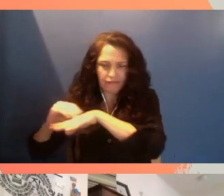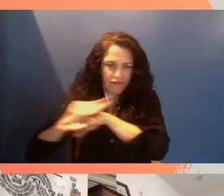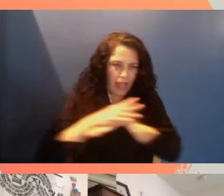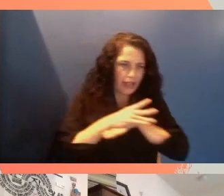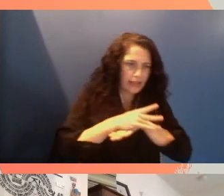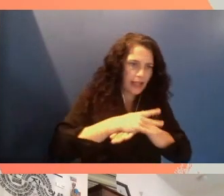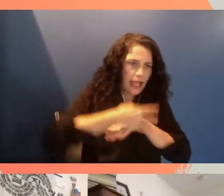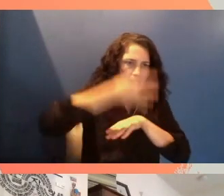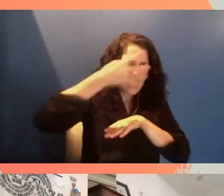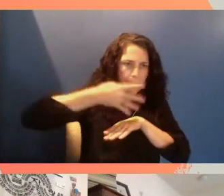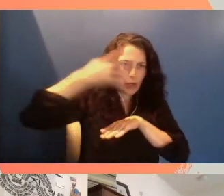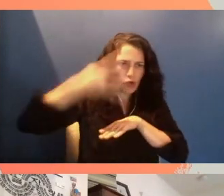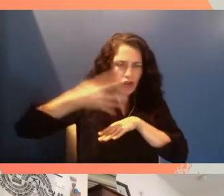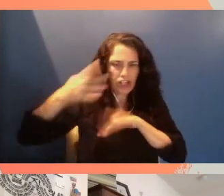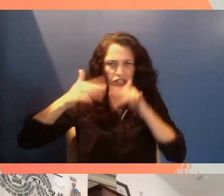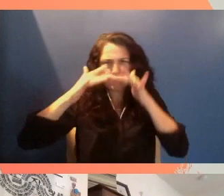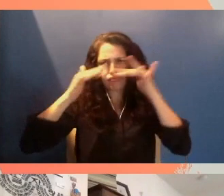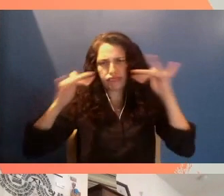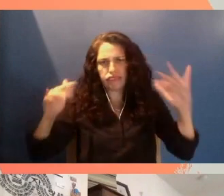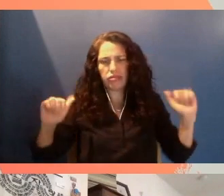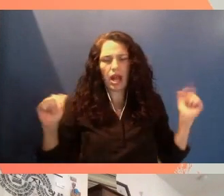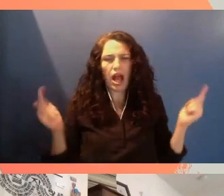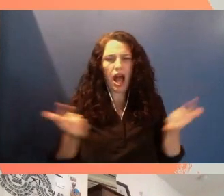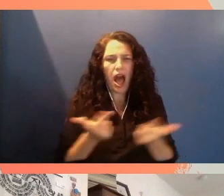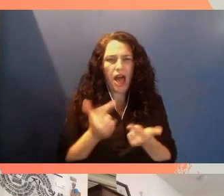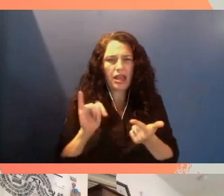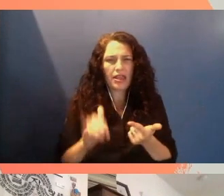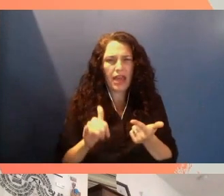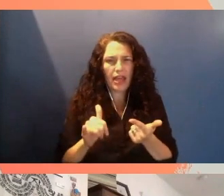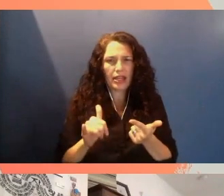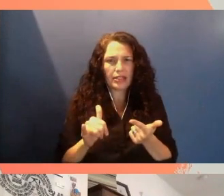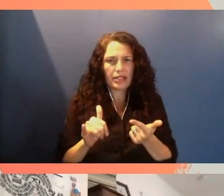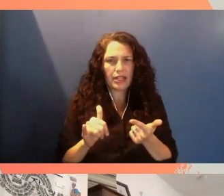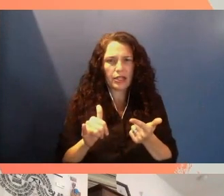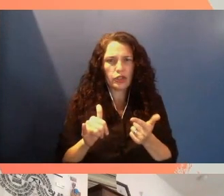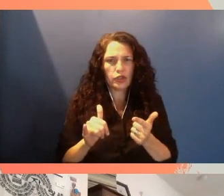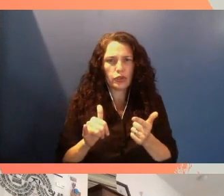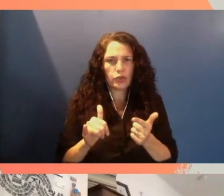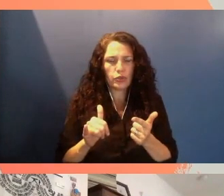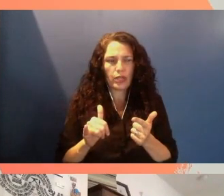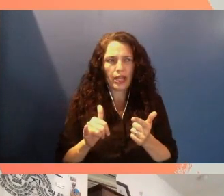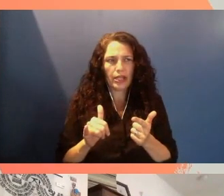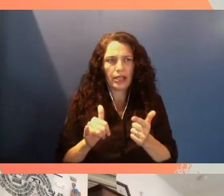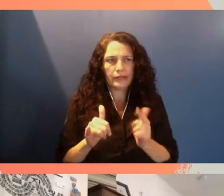And for me to take that out of my lived experience through the lens of just telling a story